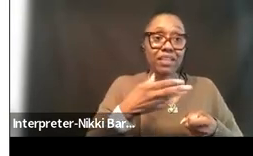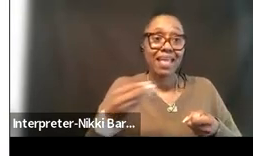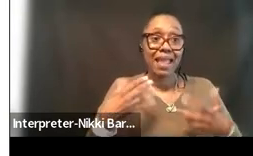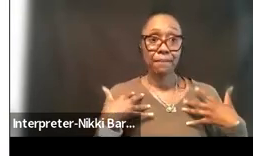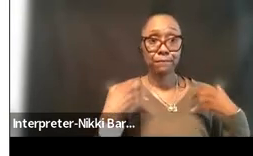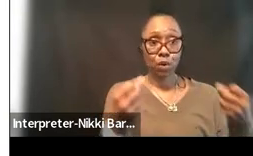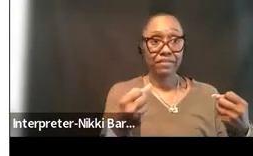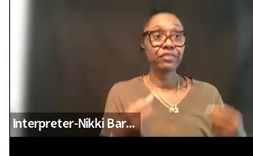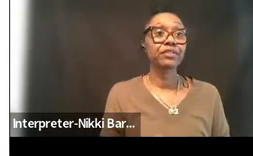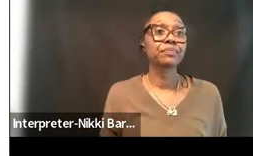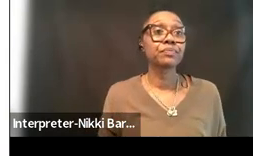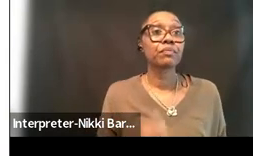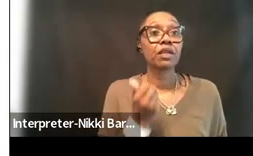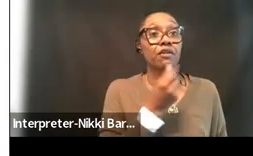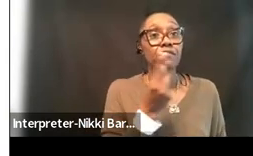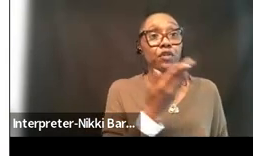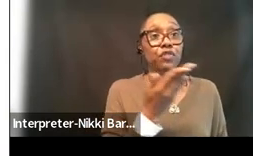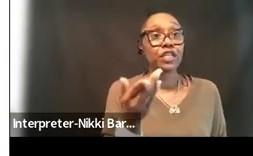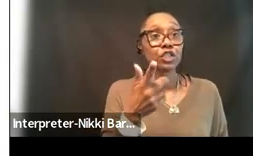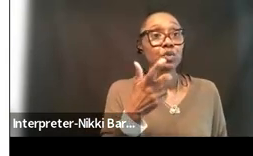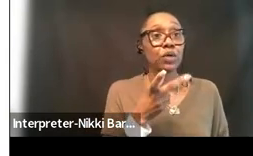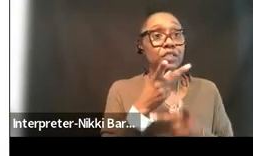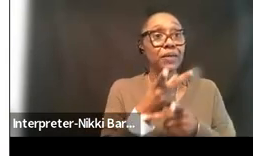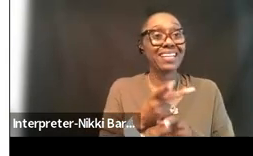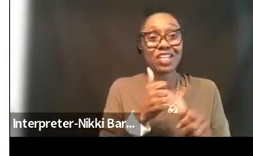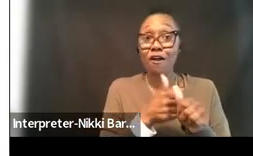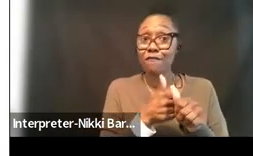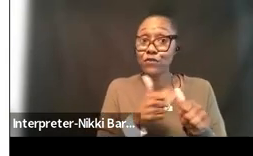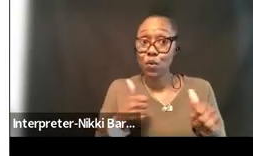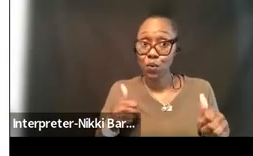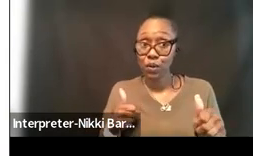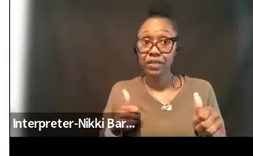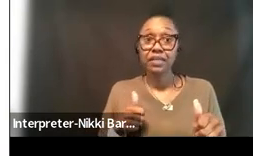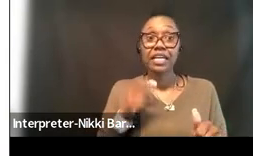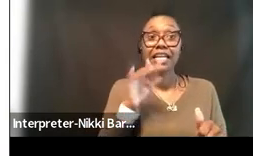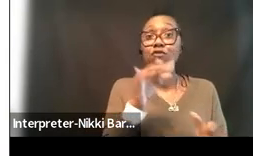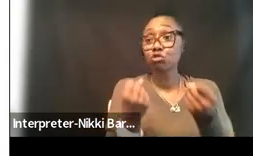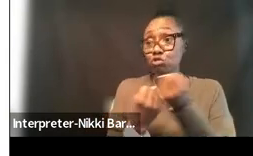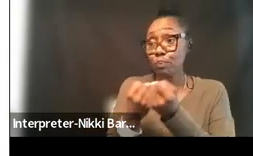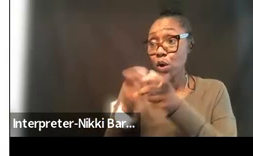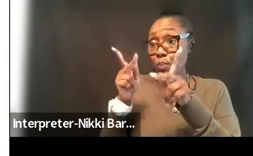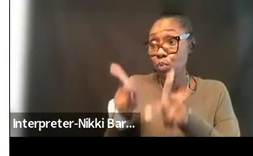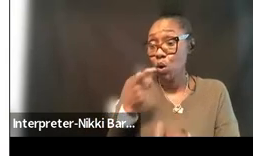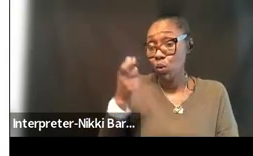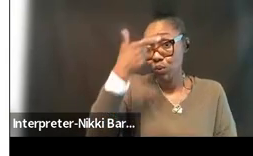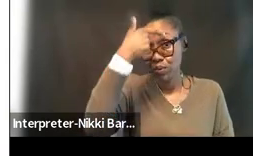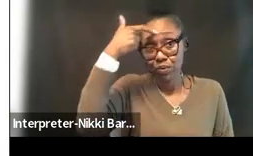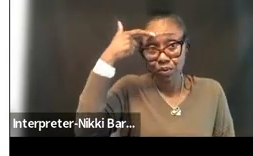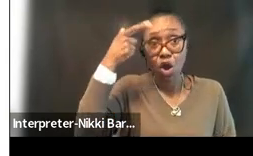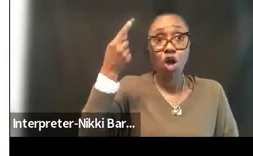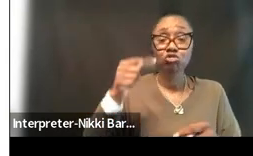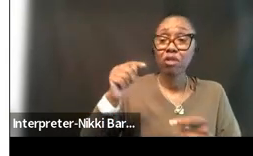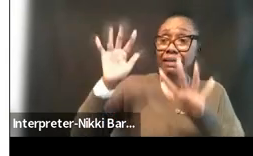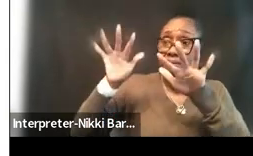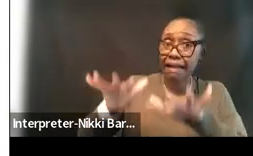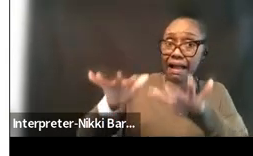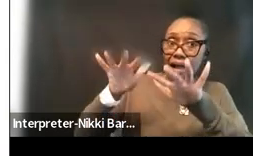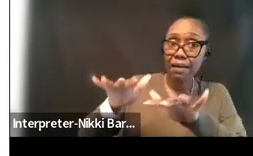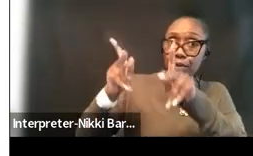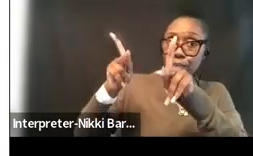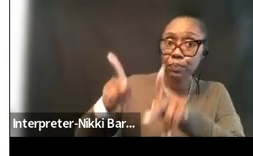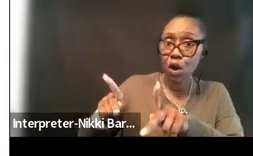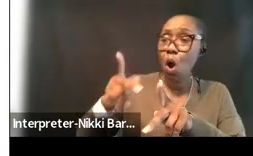A few things that you want to be conscious of to avoid if you are supporting someone through a trama, de-escalating someone or someone is just opening up to you.